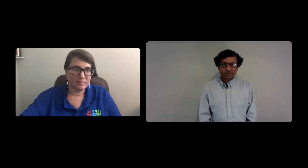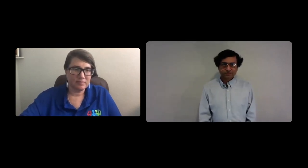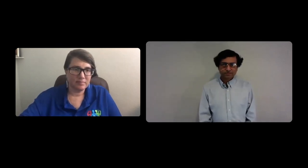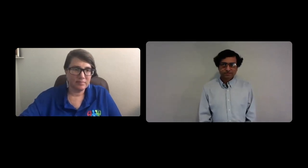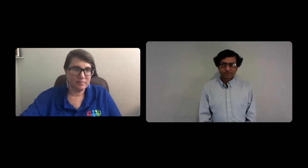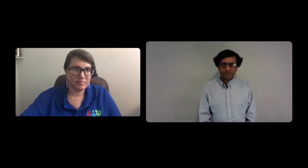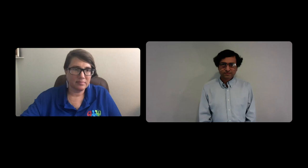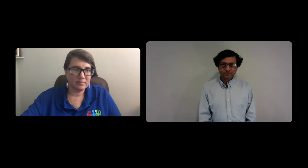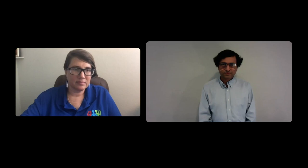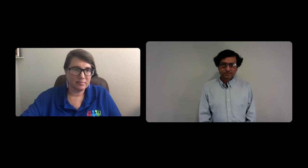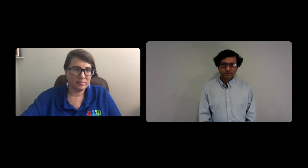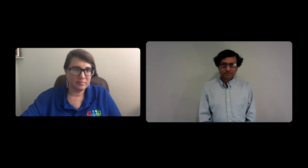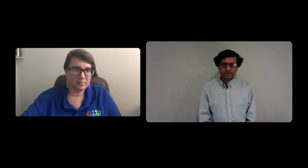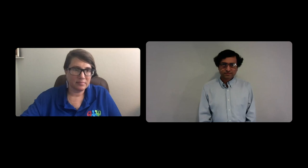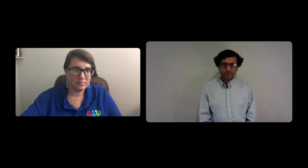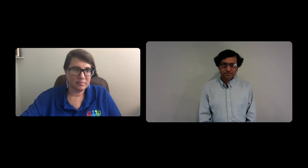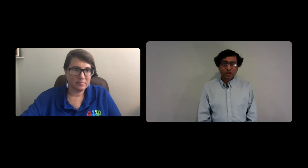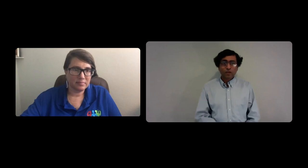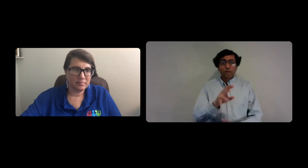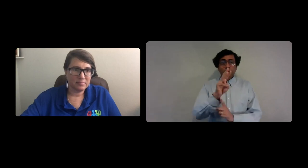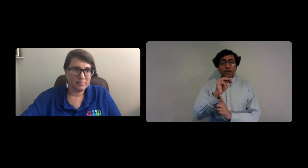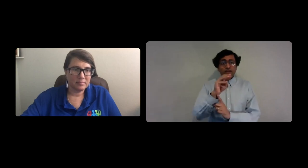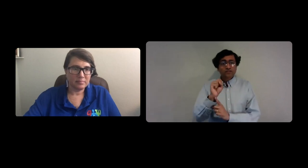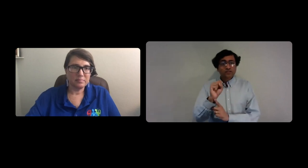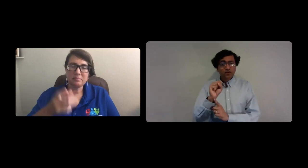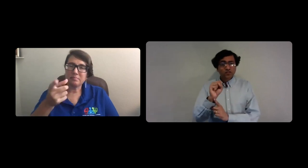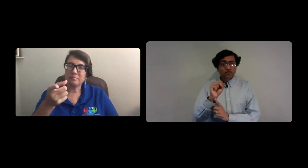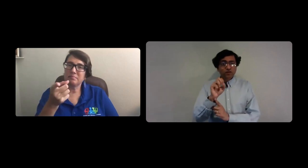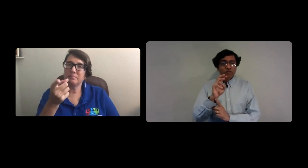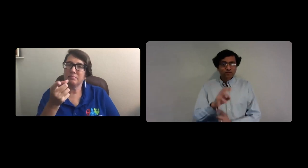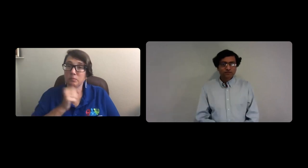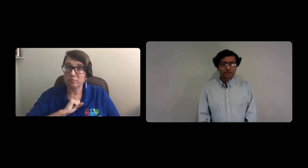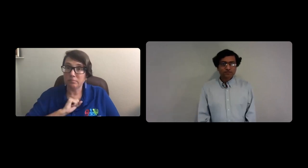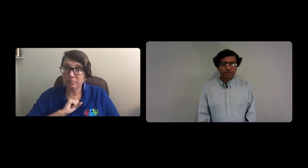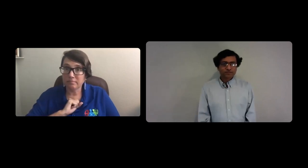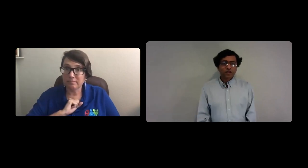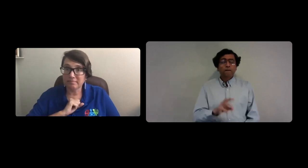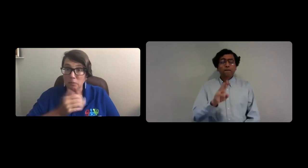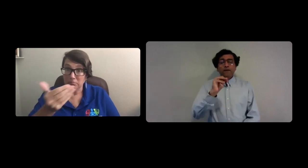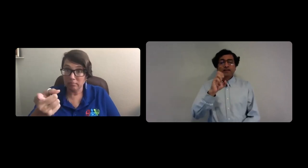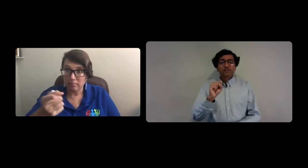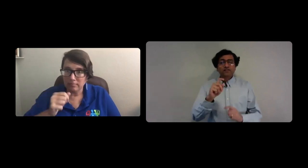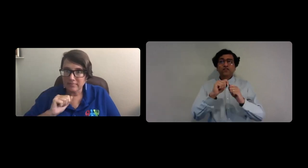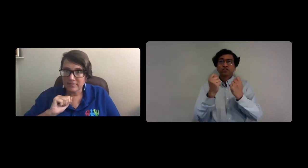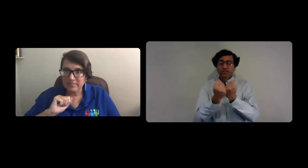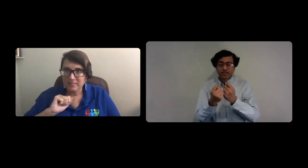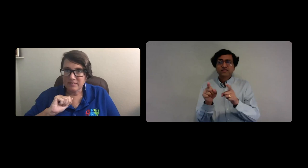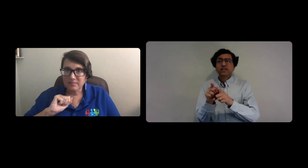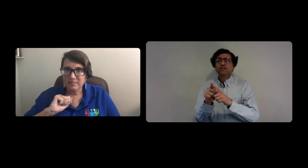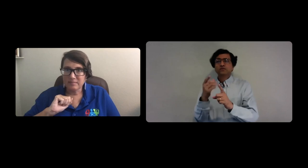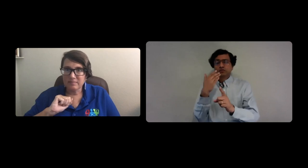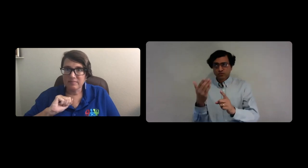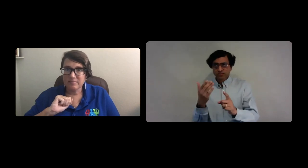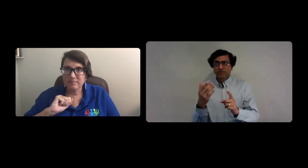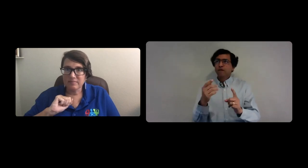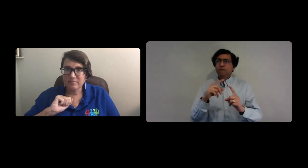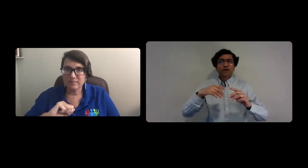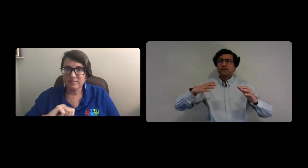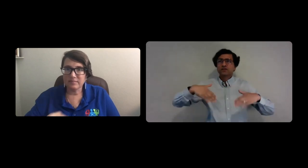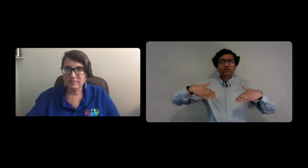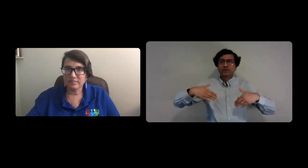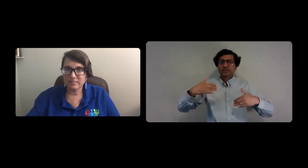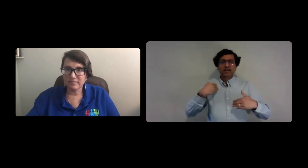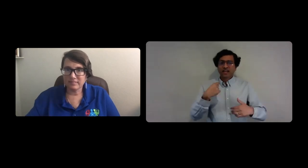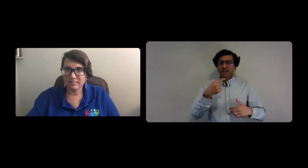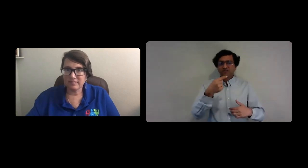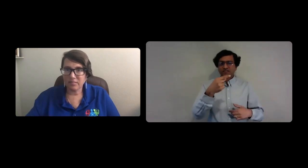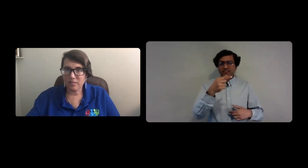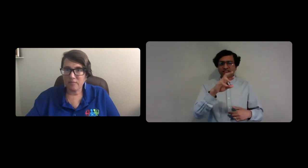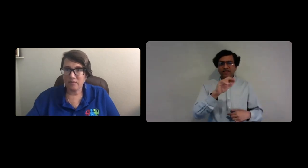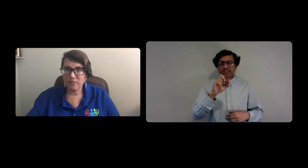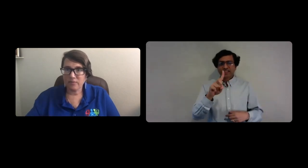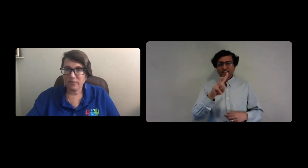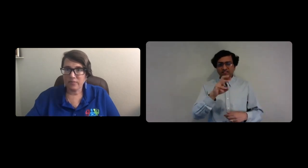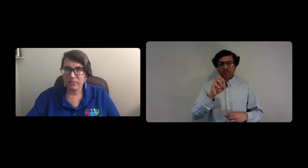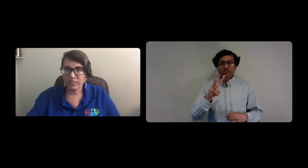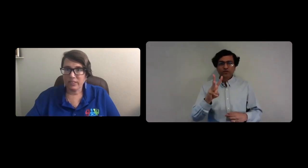I was also going to say Microsoft Teams is pretty good.